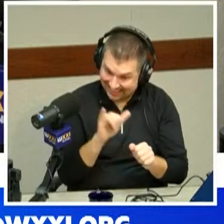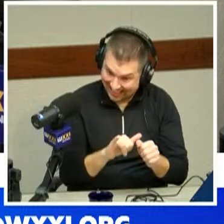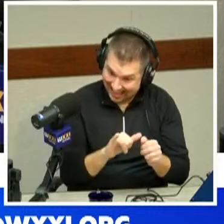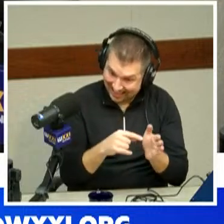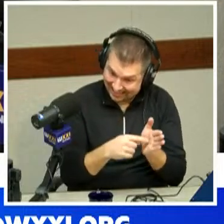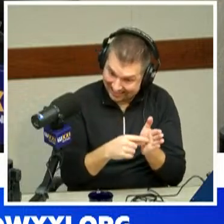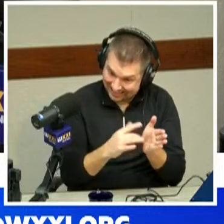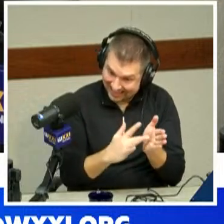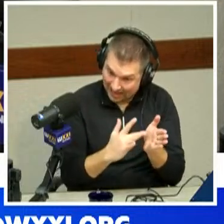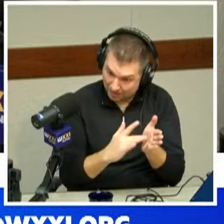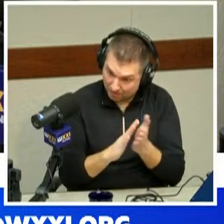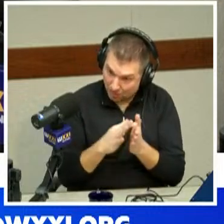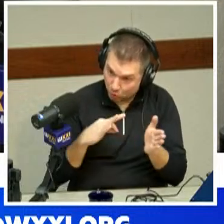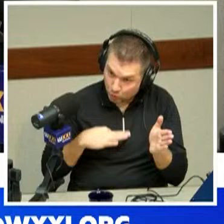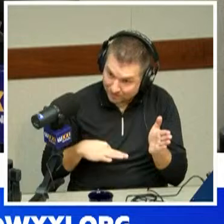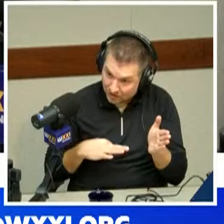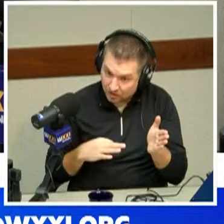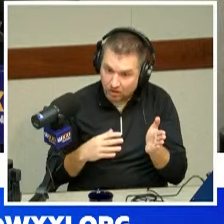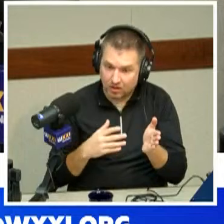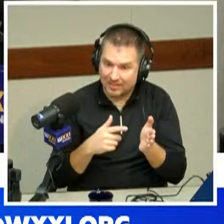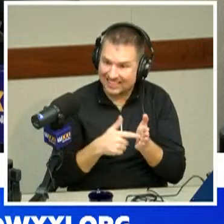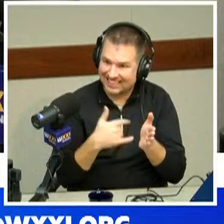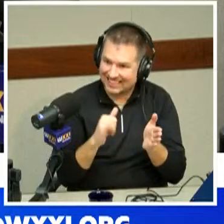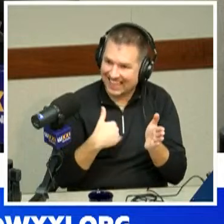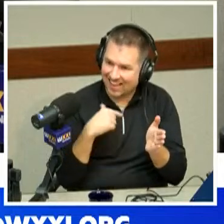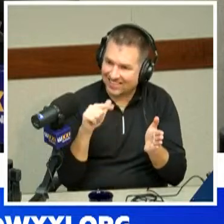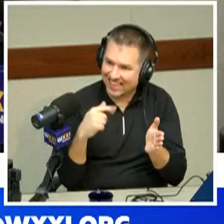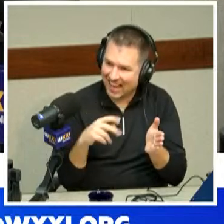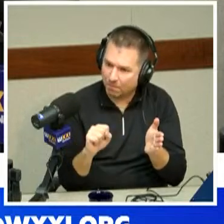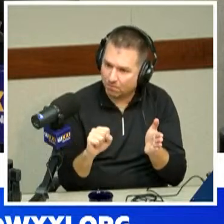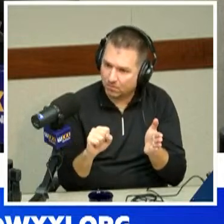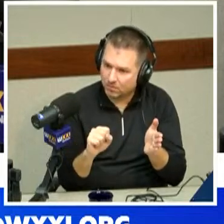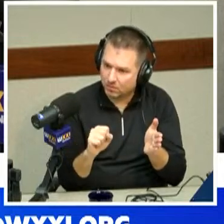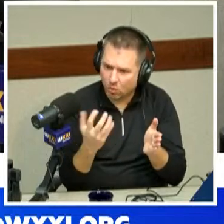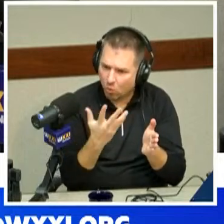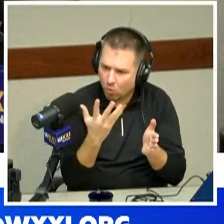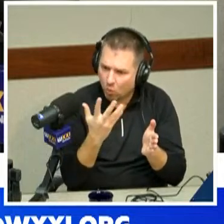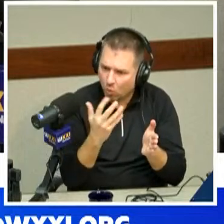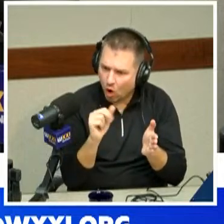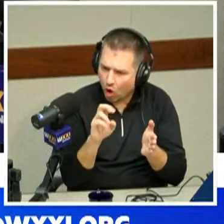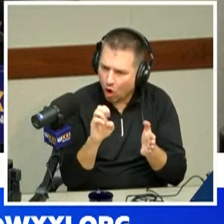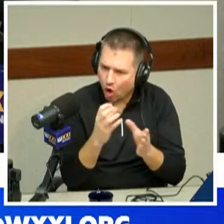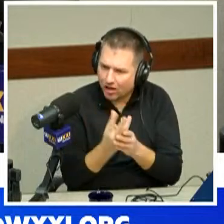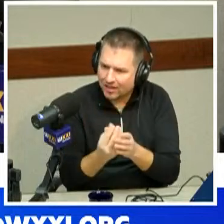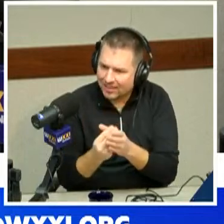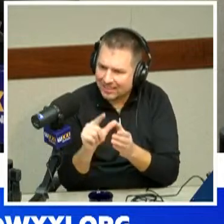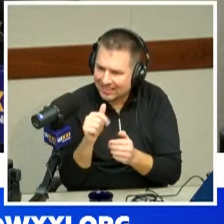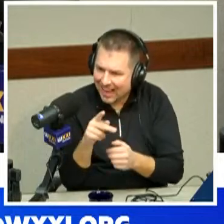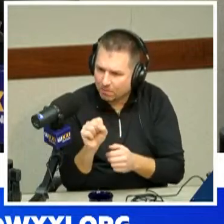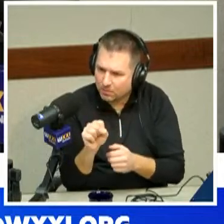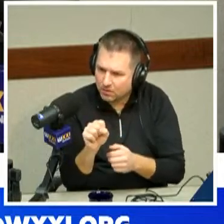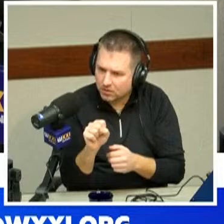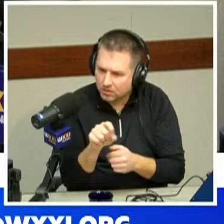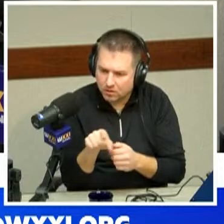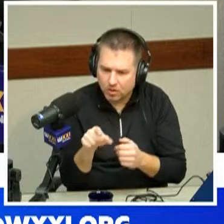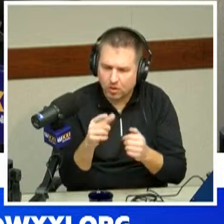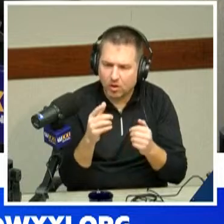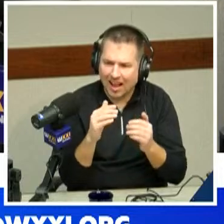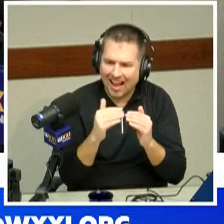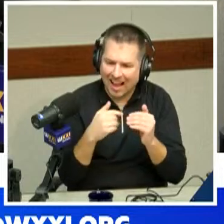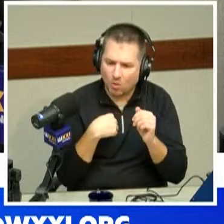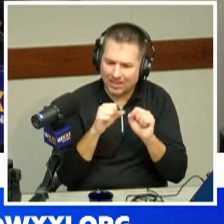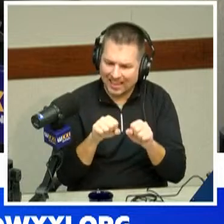what are the you know gaps that parent find that we need to keep working further to accommodate